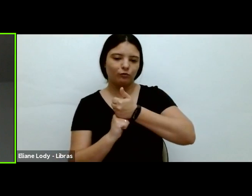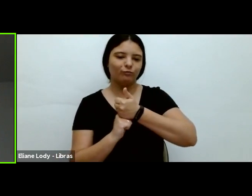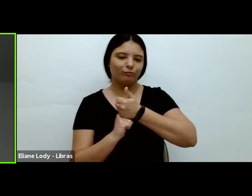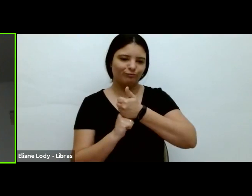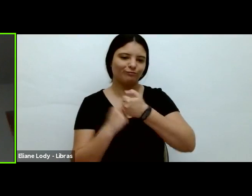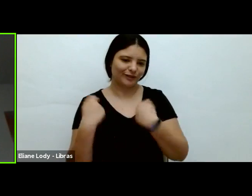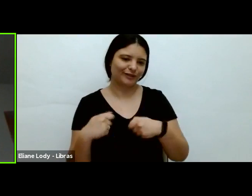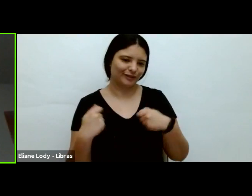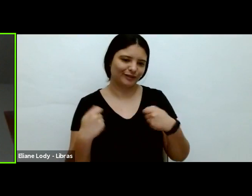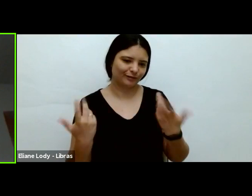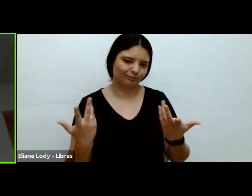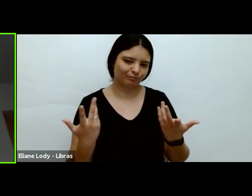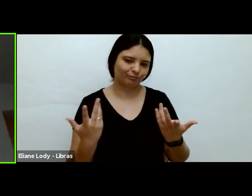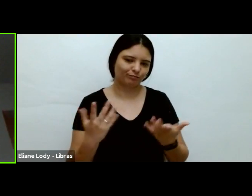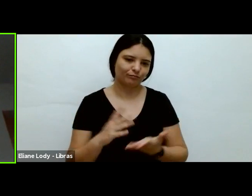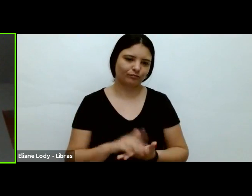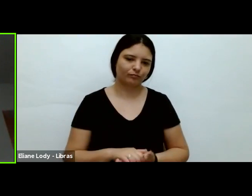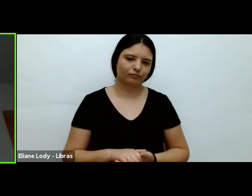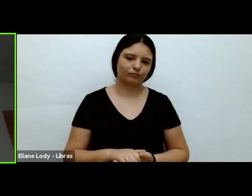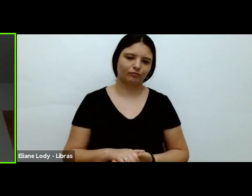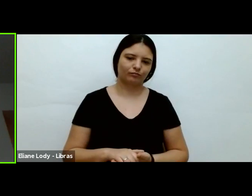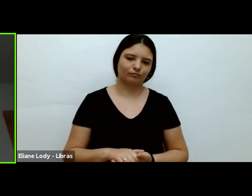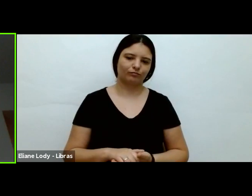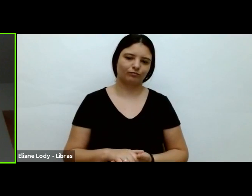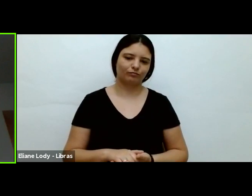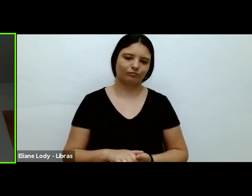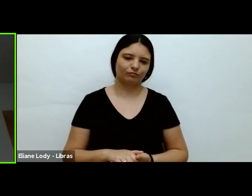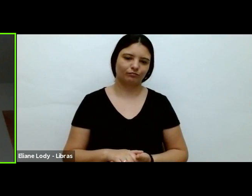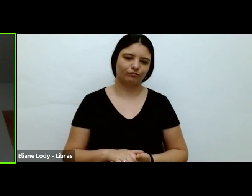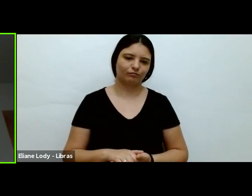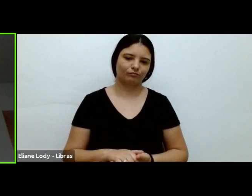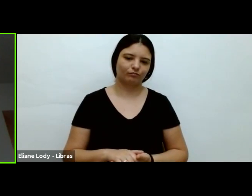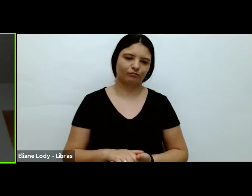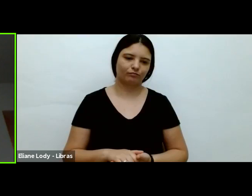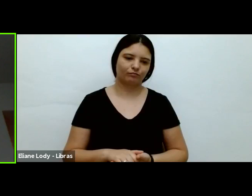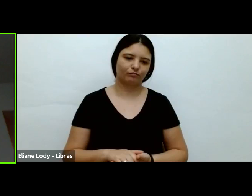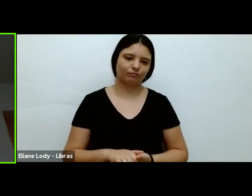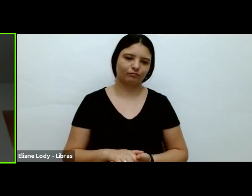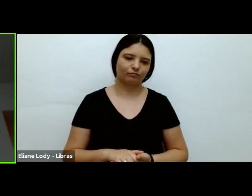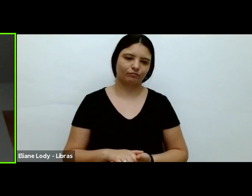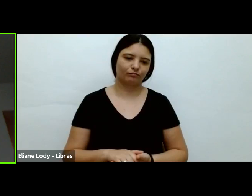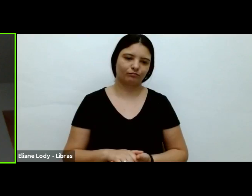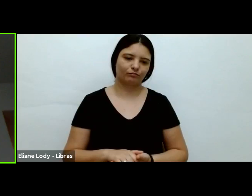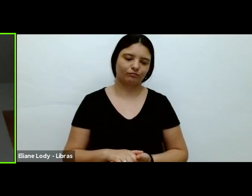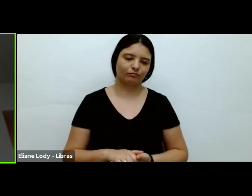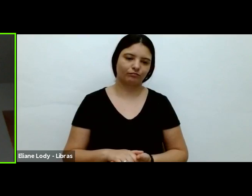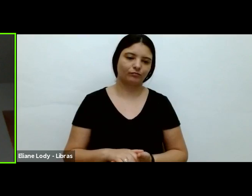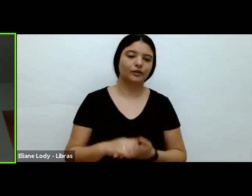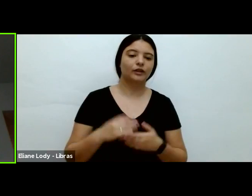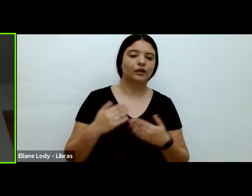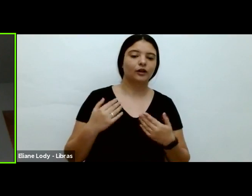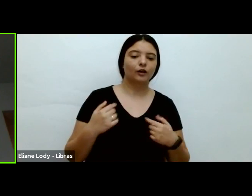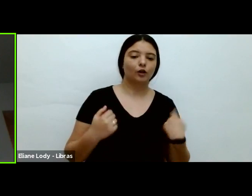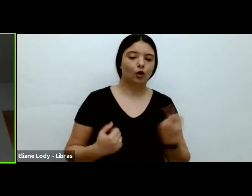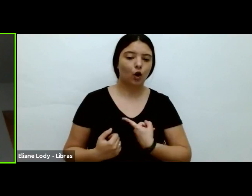For instance, national I For instance, national I. range. arrangement and arrangement and.